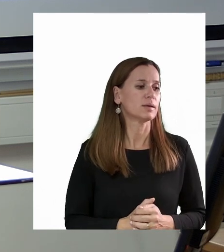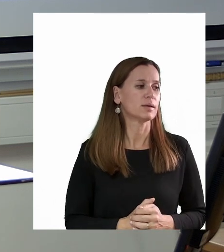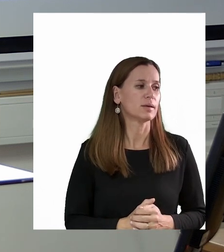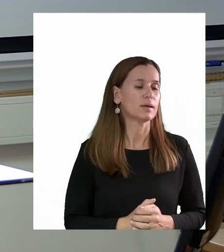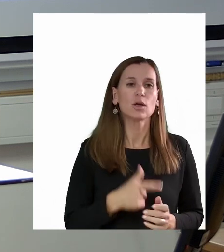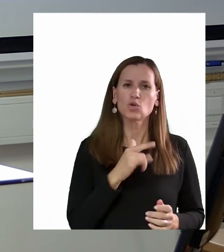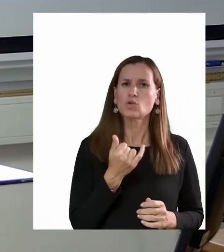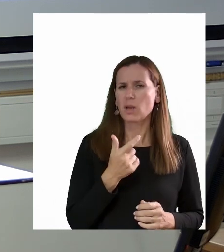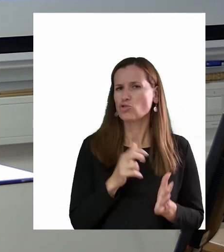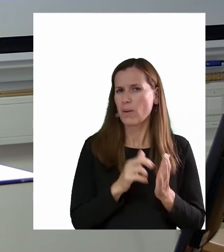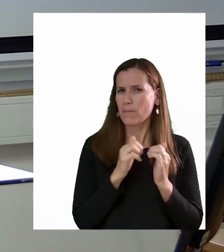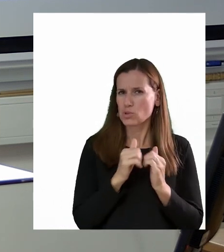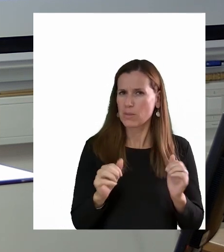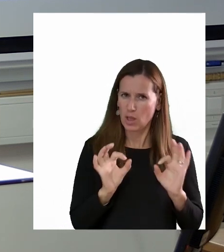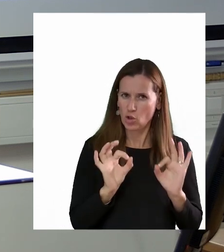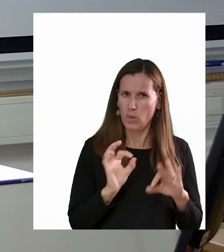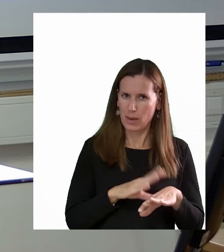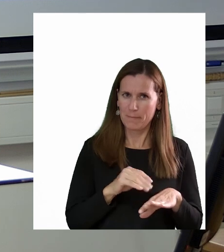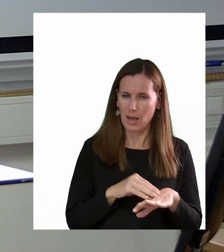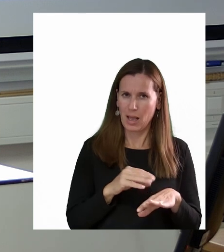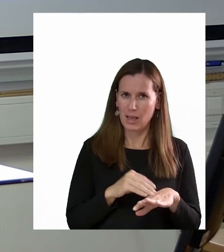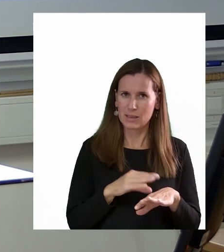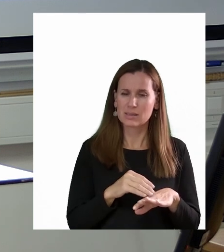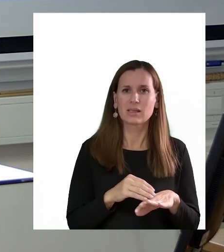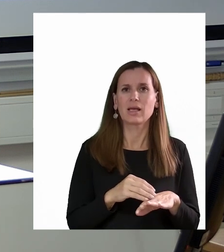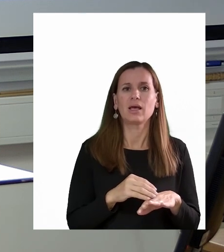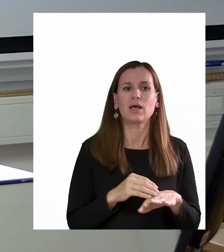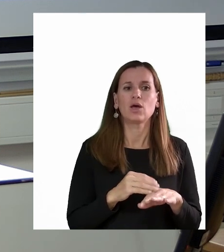practise addressed several categories